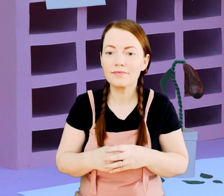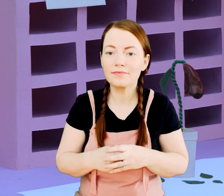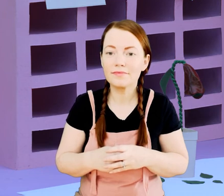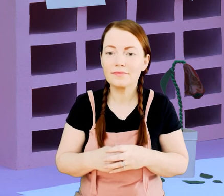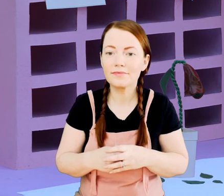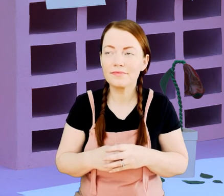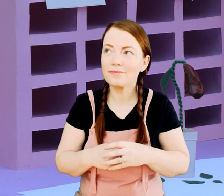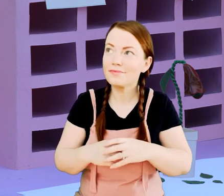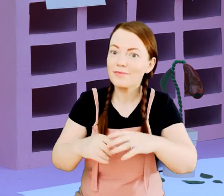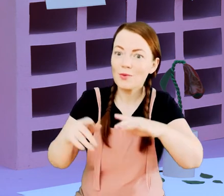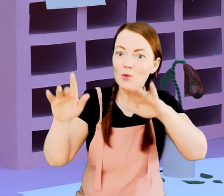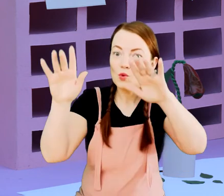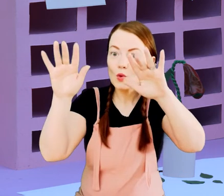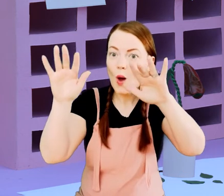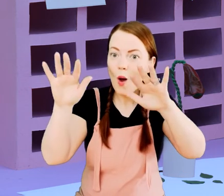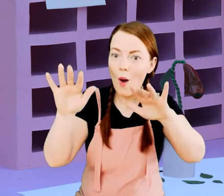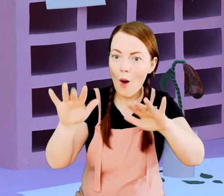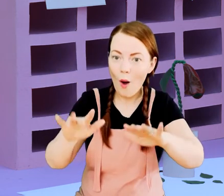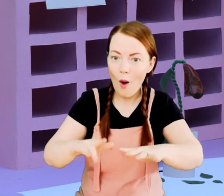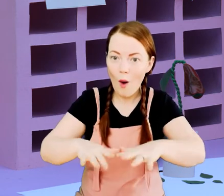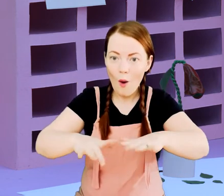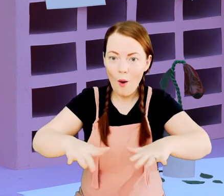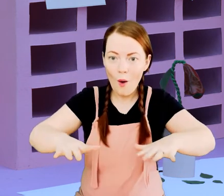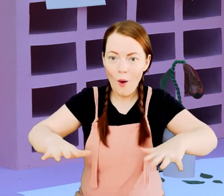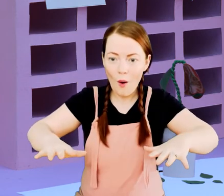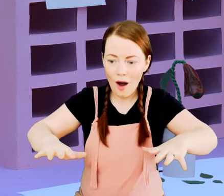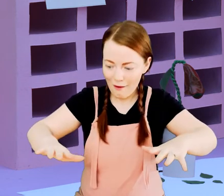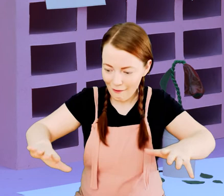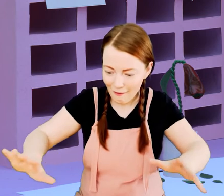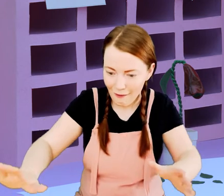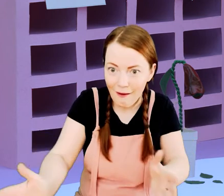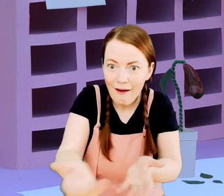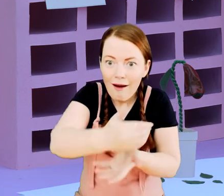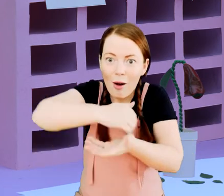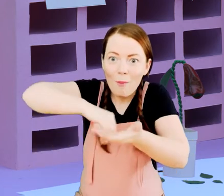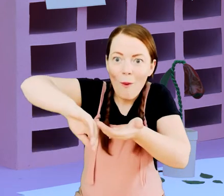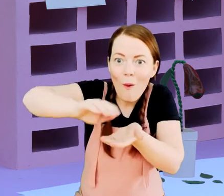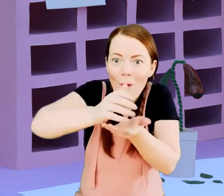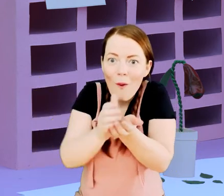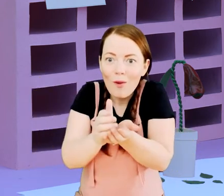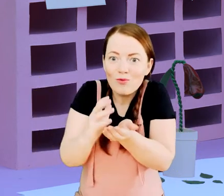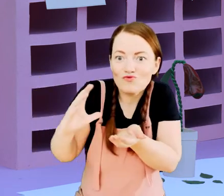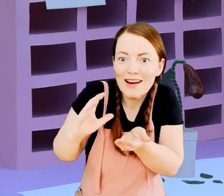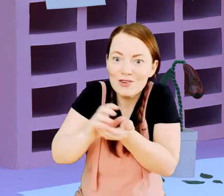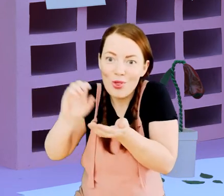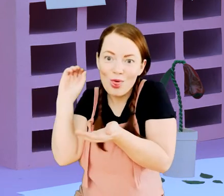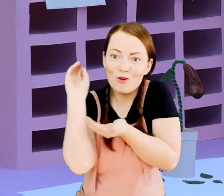Glistening snow piled up on the ground gather it up in a ball ready to throw around...